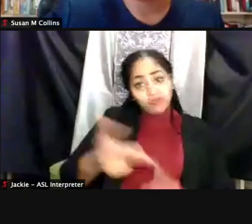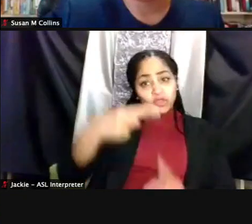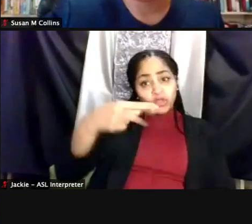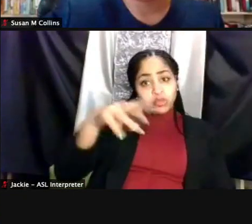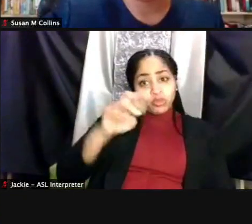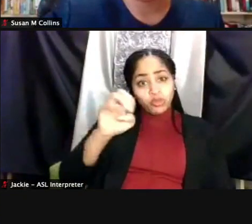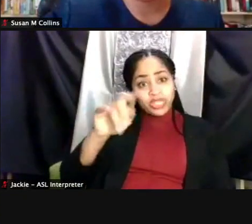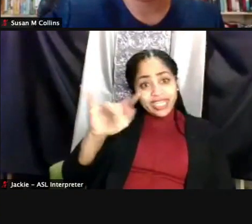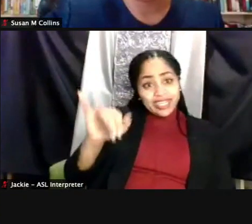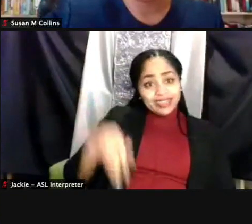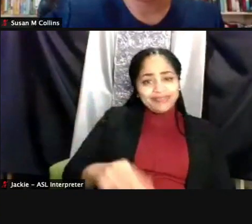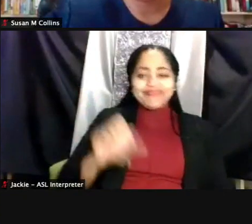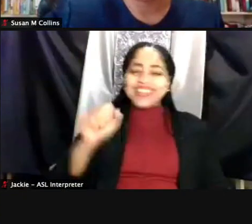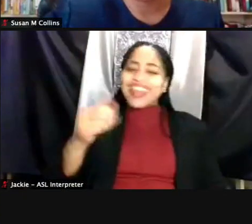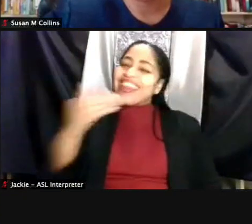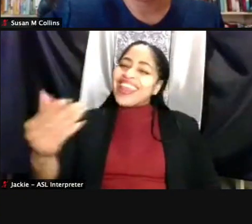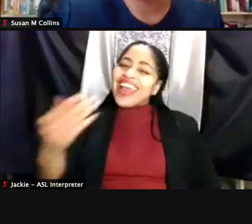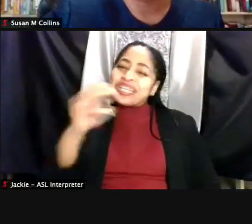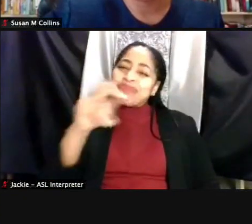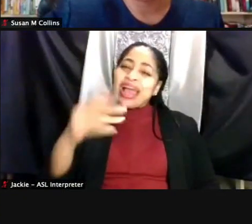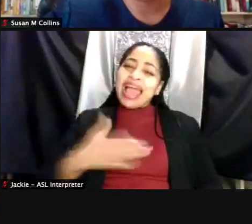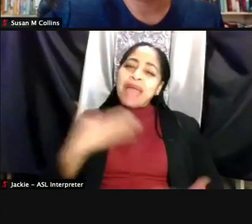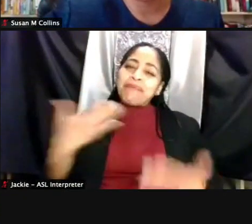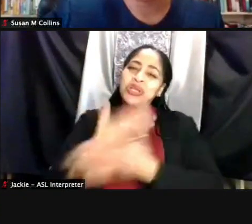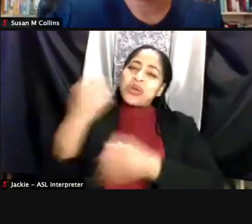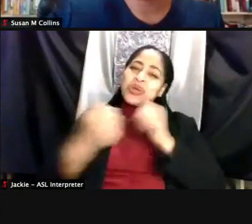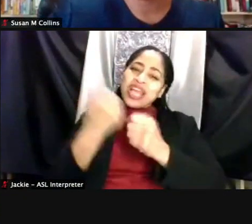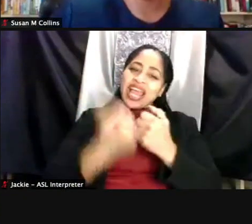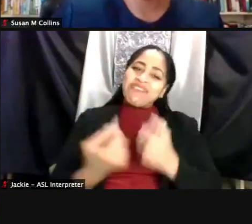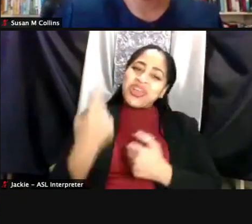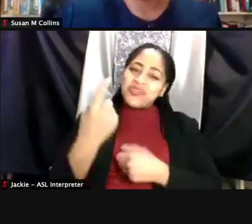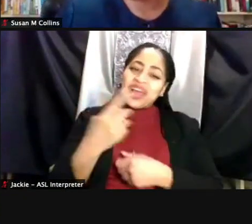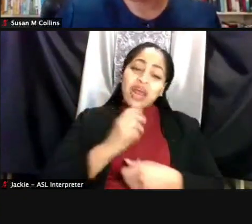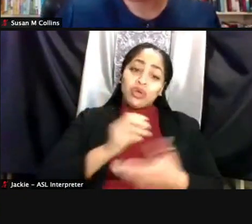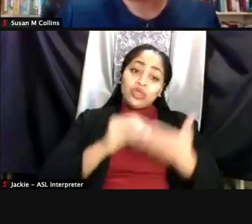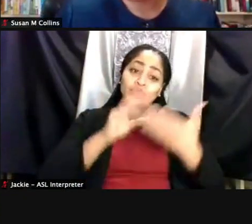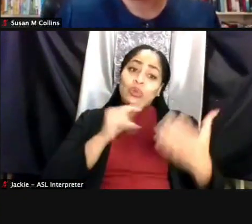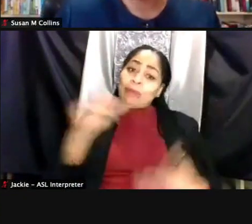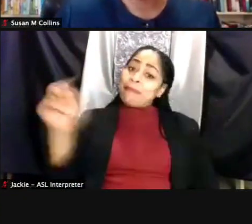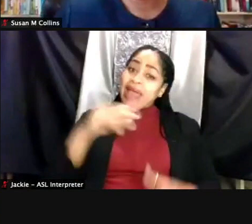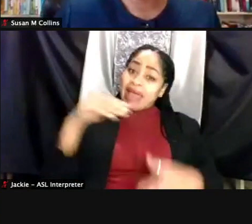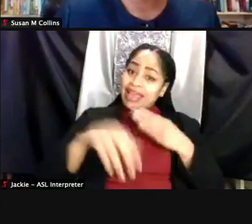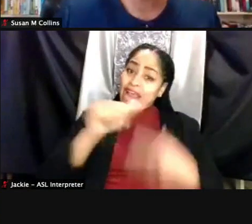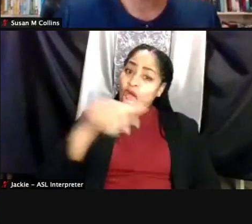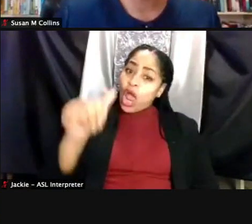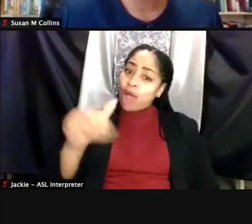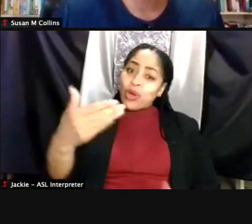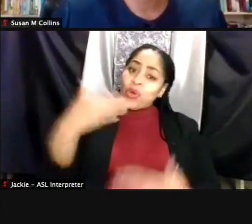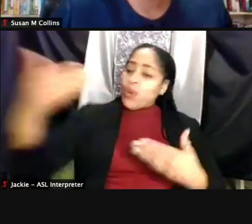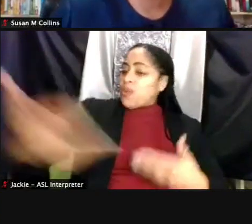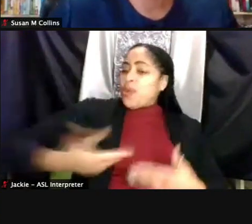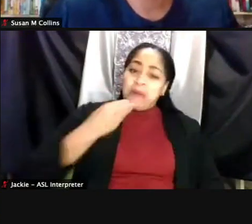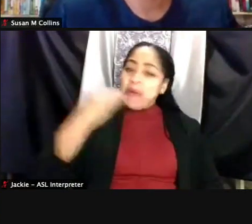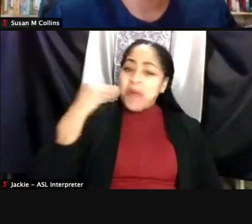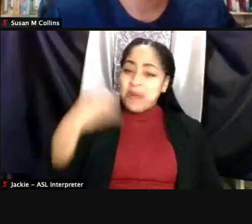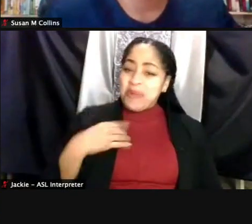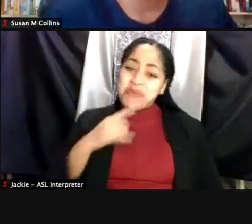Yeah, thanks Mark. So happy new year to everyone and to our students who are back in Ann Arbor. Welcome home. I'm really pleased today that we're joined